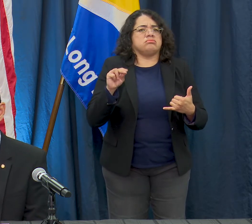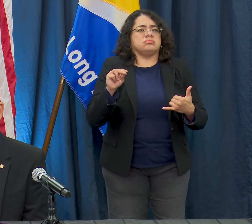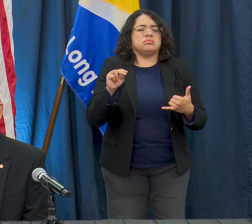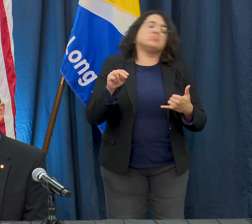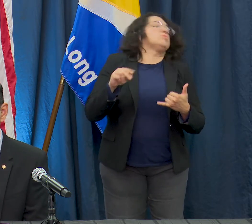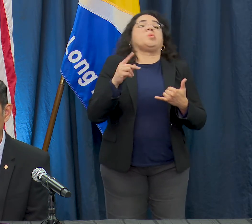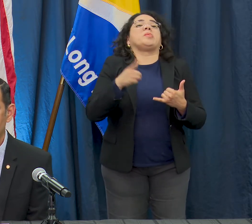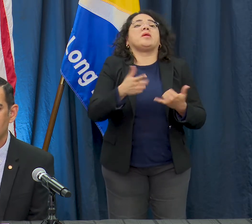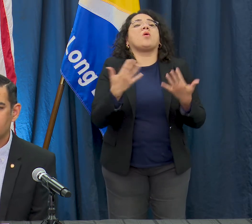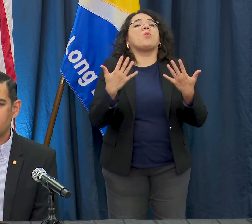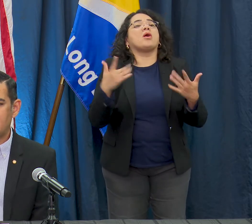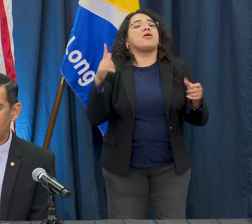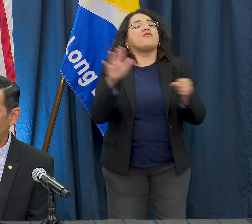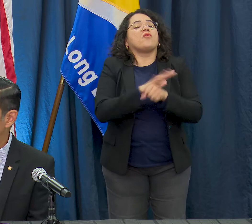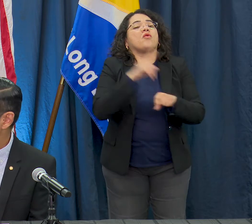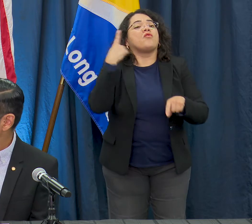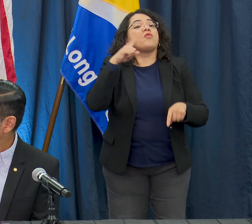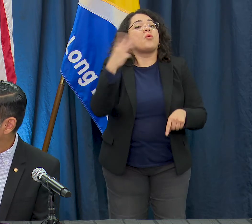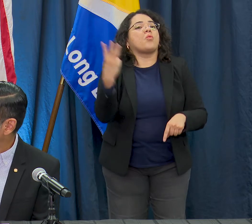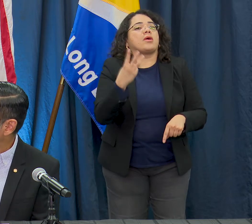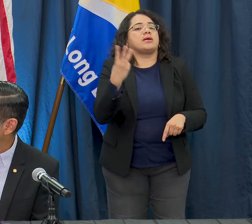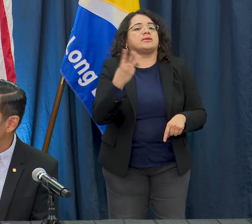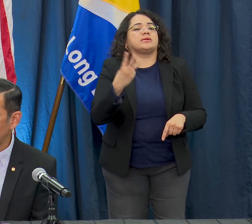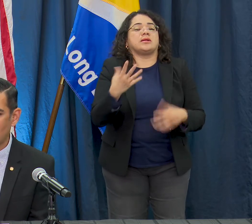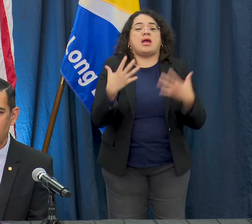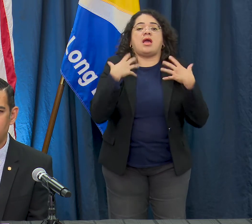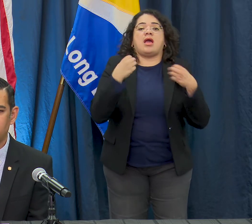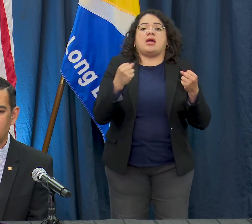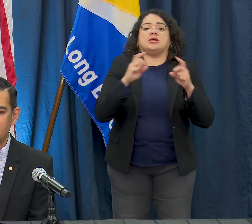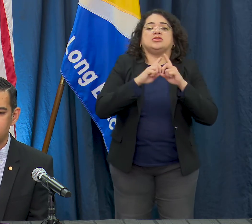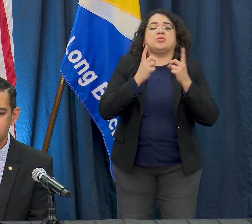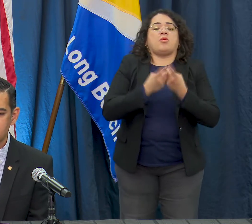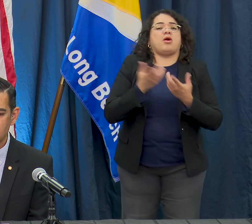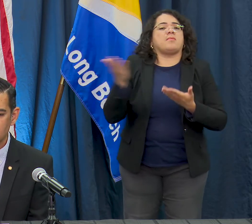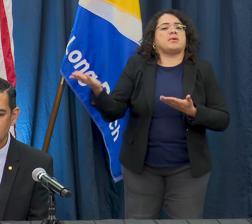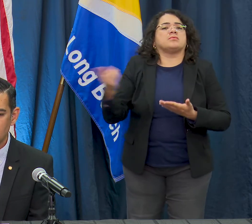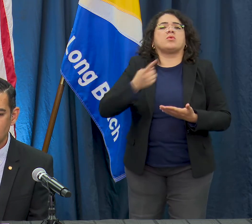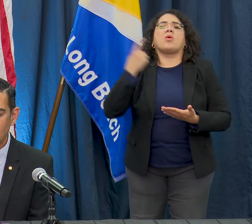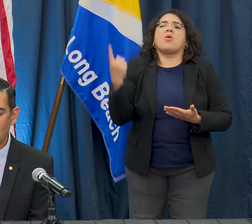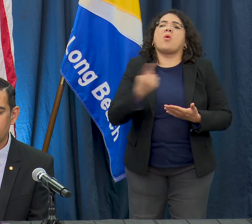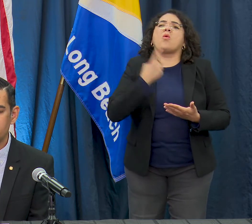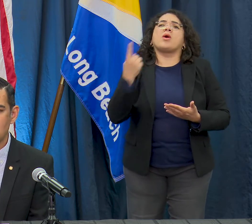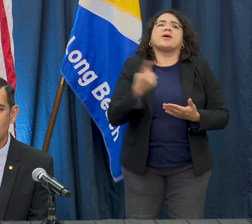Wednesday and I think the Health Department has always known that